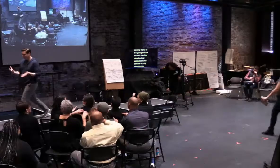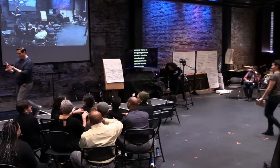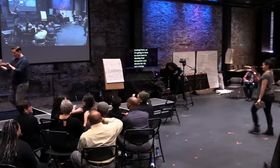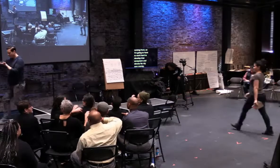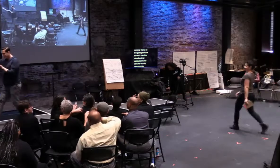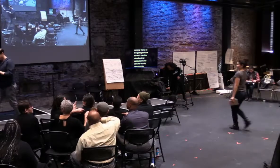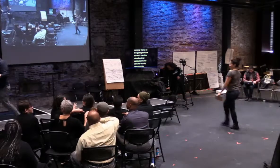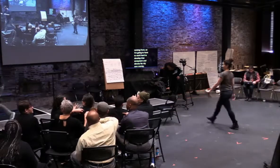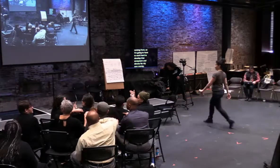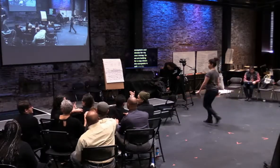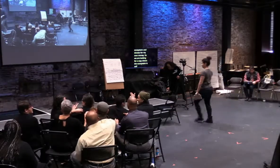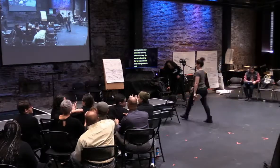Time is up.